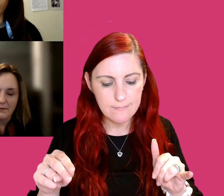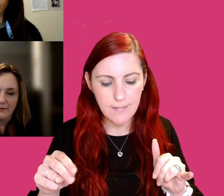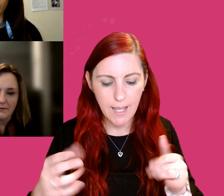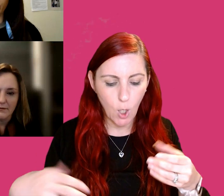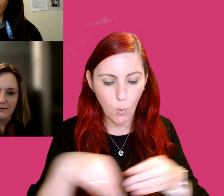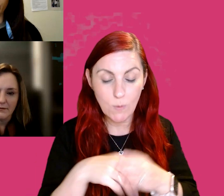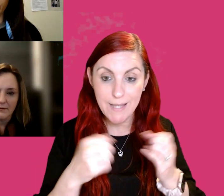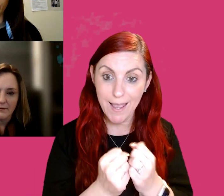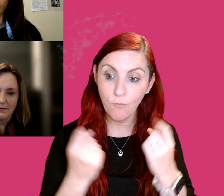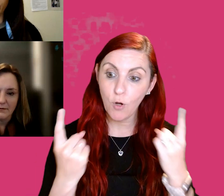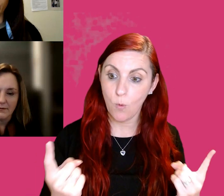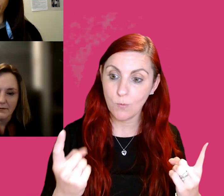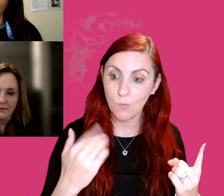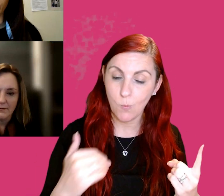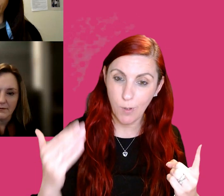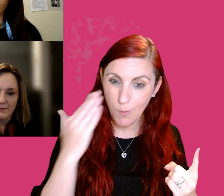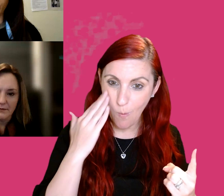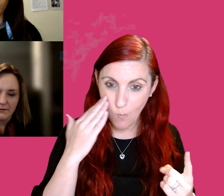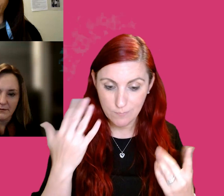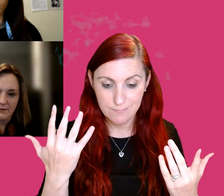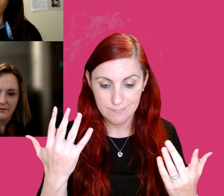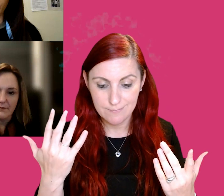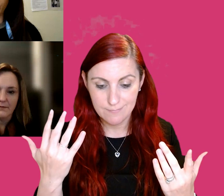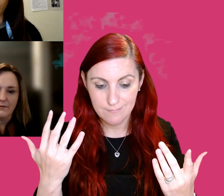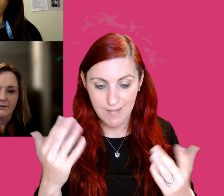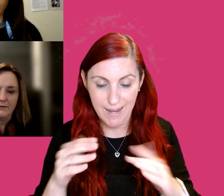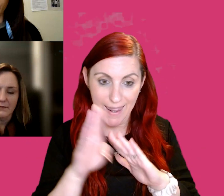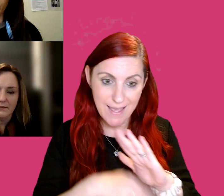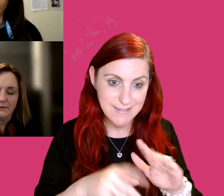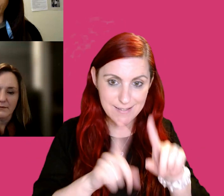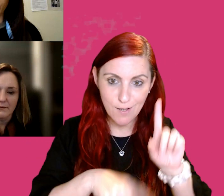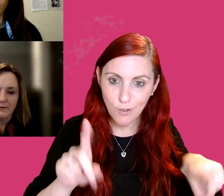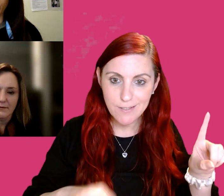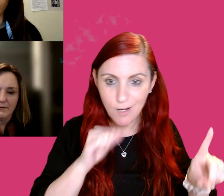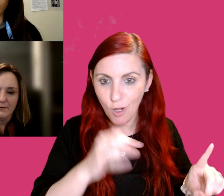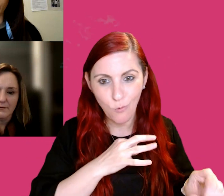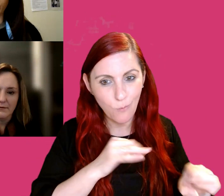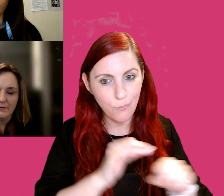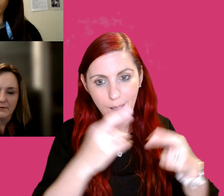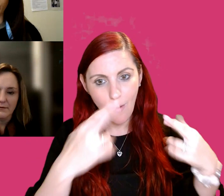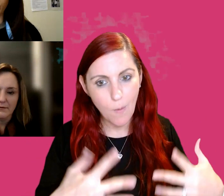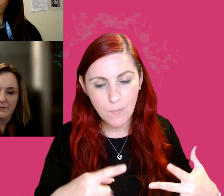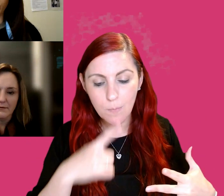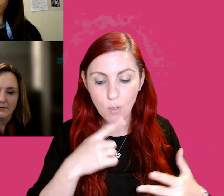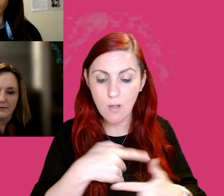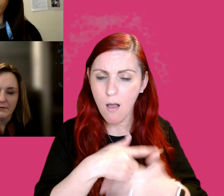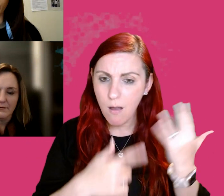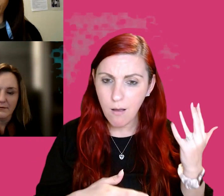know less diversity is not good for outcomes but also universities um have really good